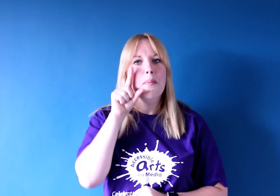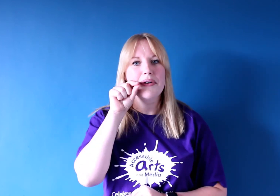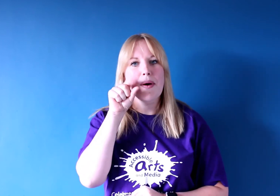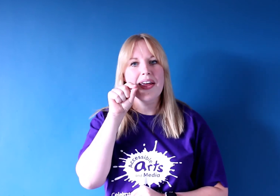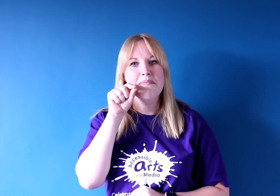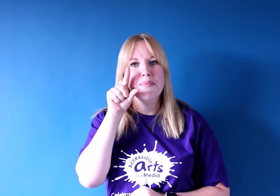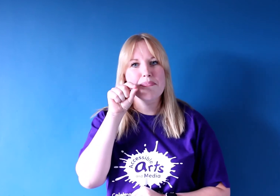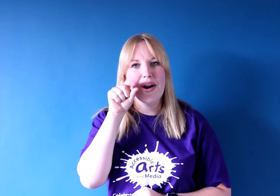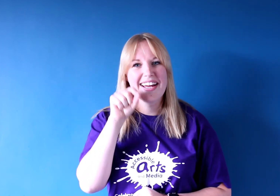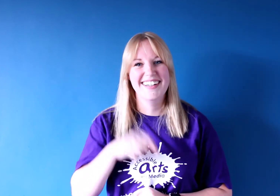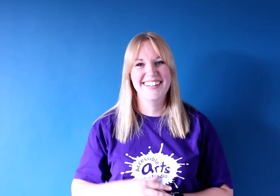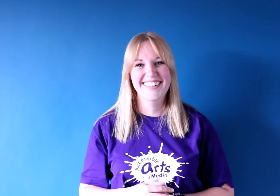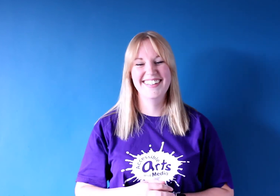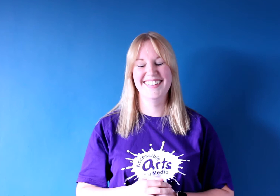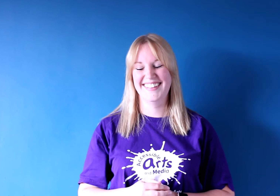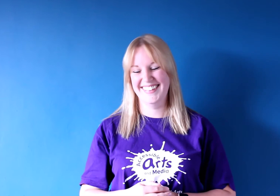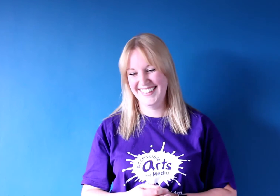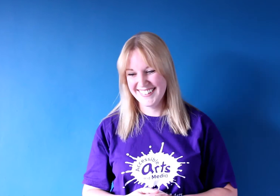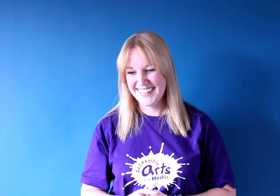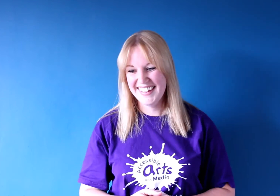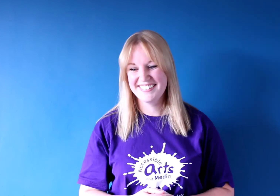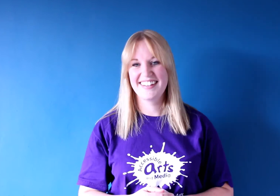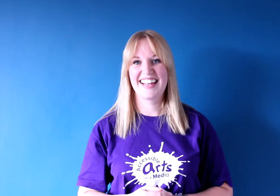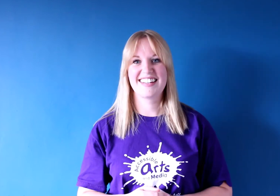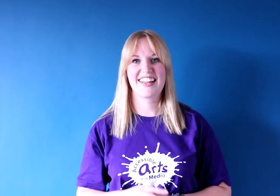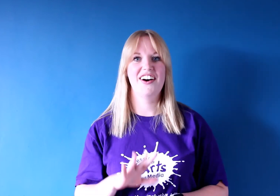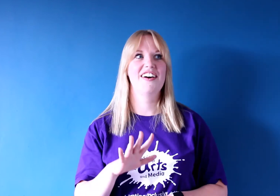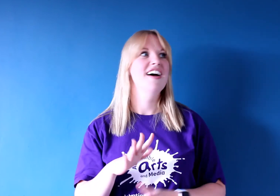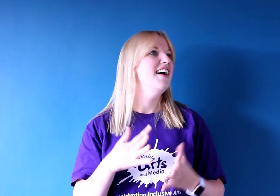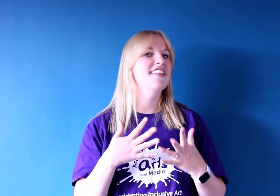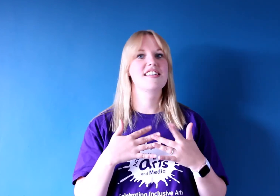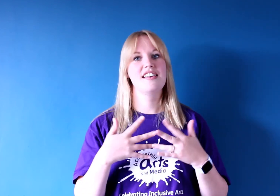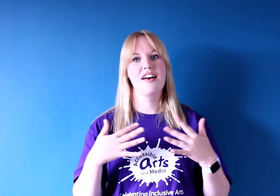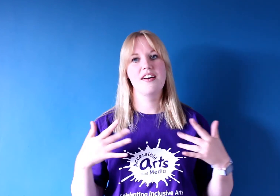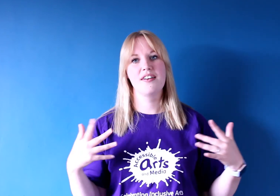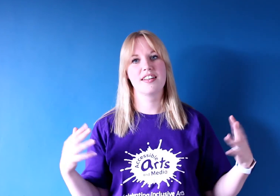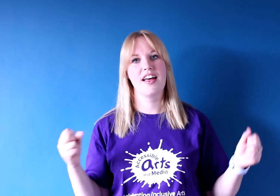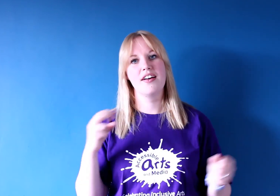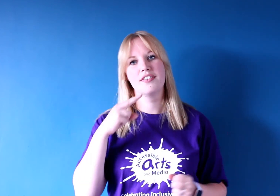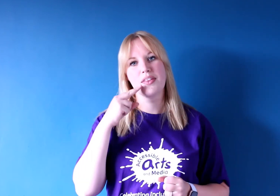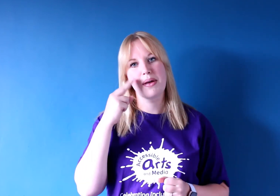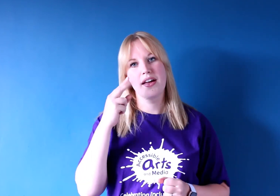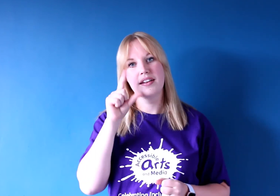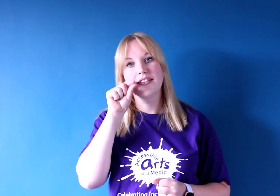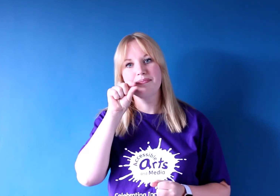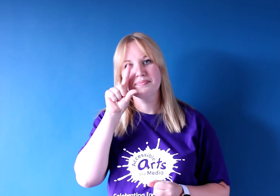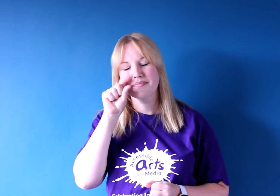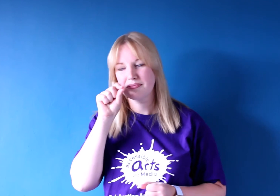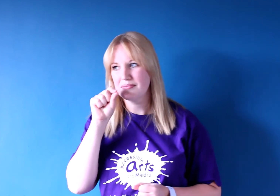Pretty polly, pretty polly. Fantastic. Aw there a loads and loads of other birds.